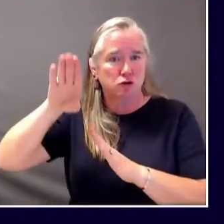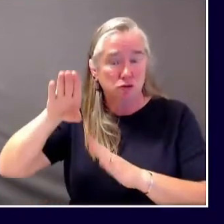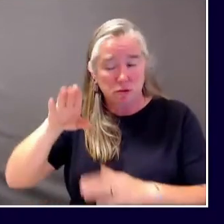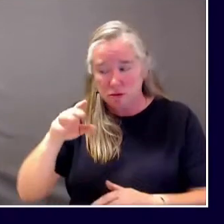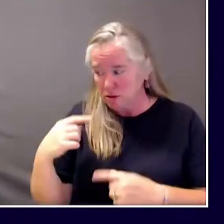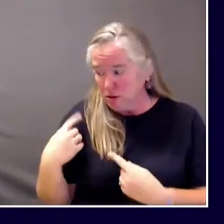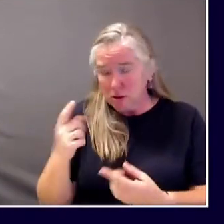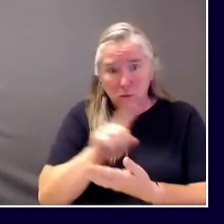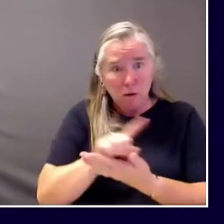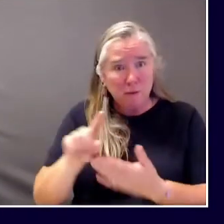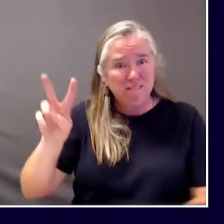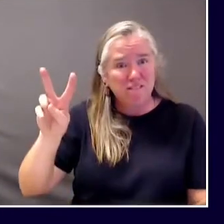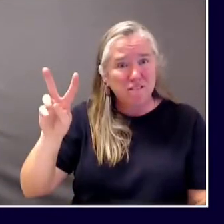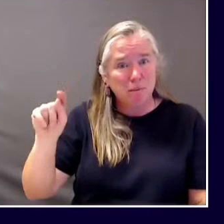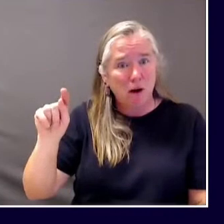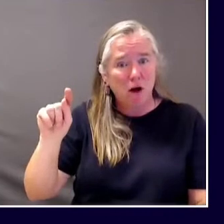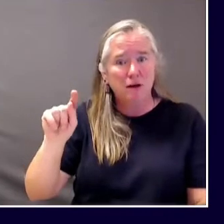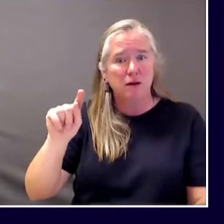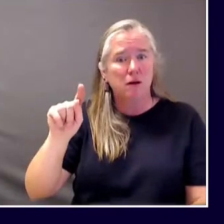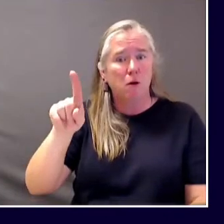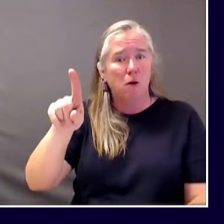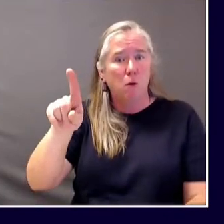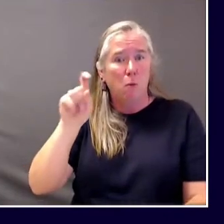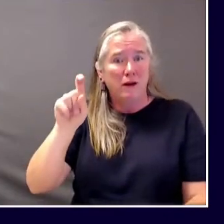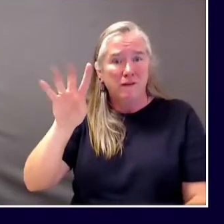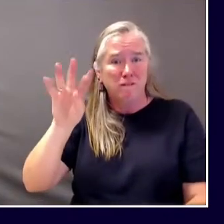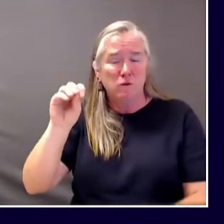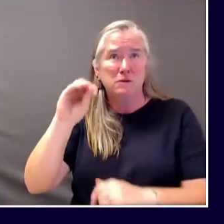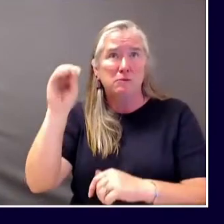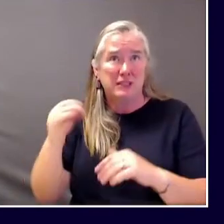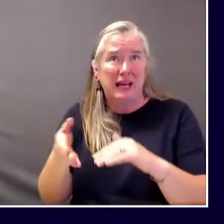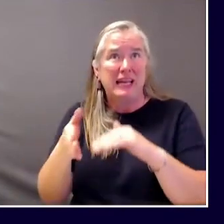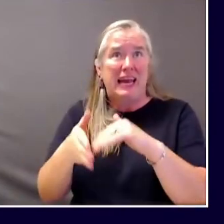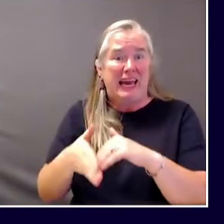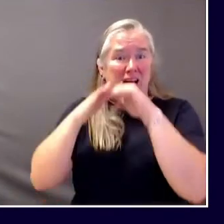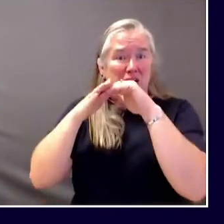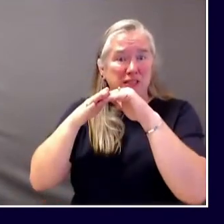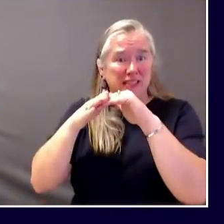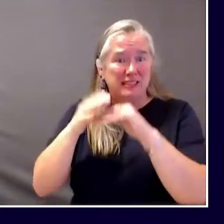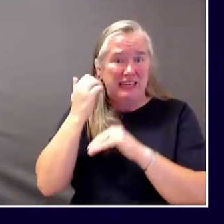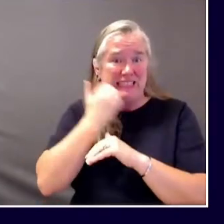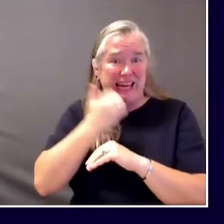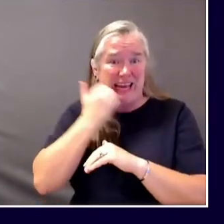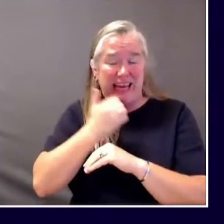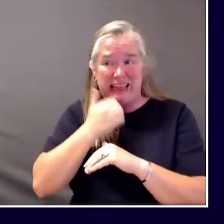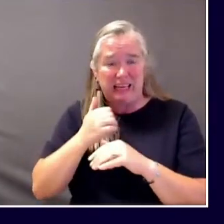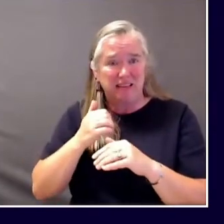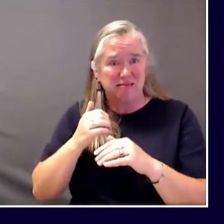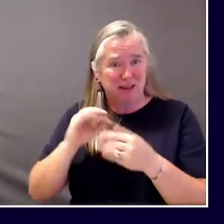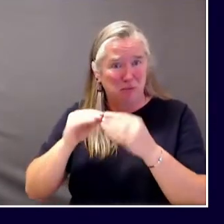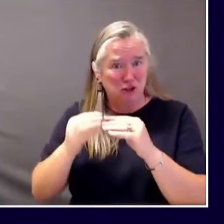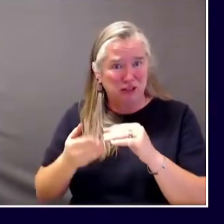has seen a one hundred forty